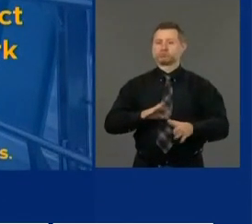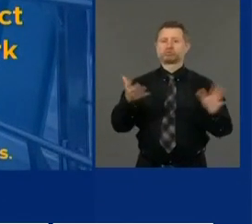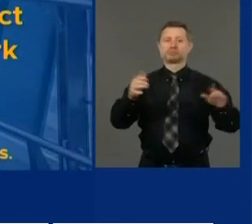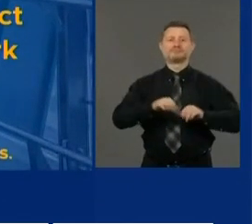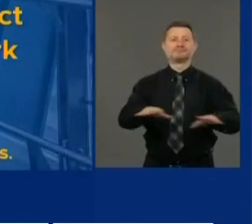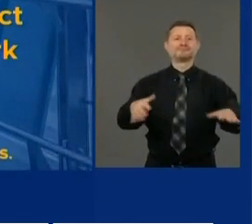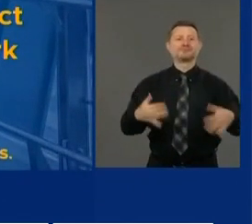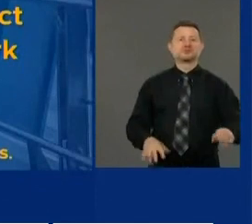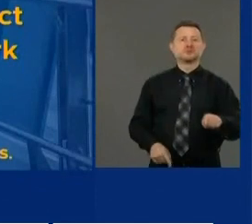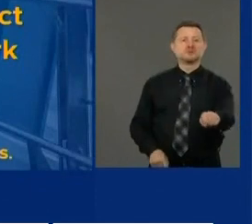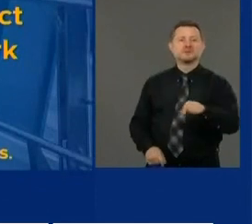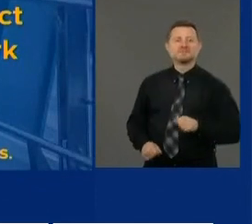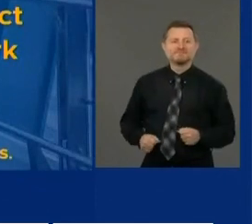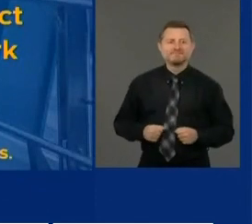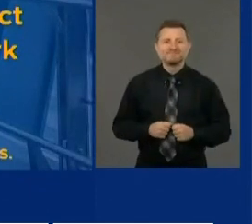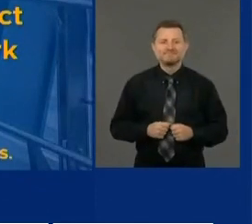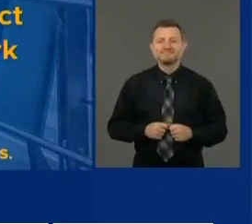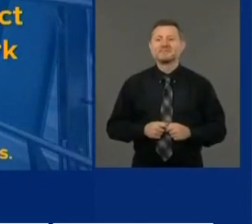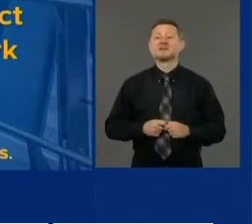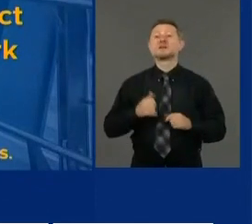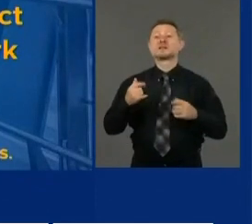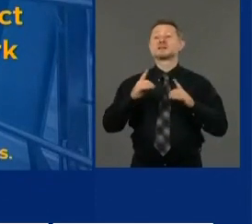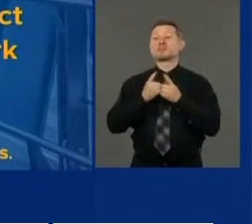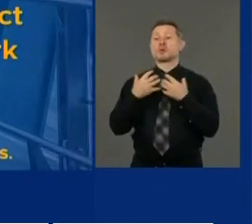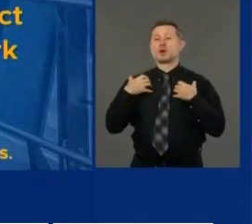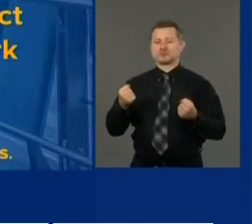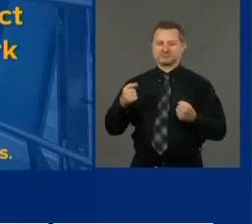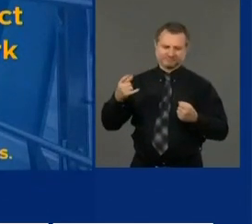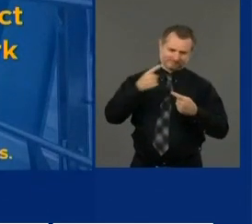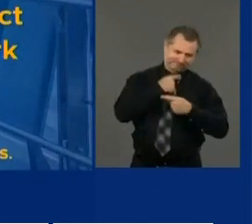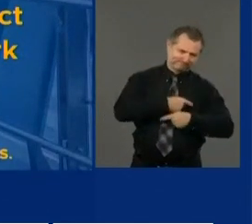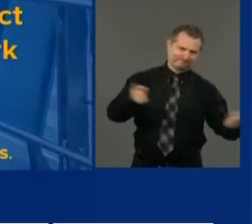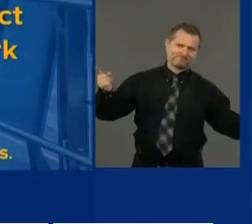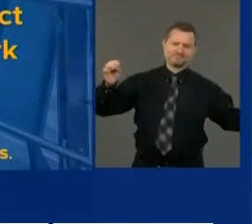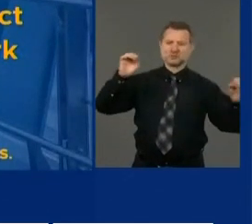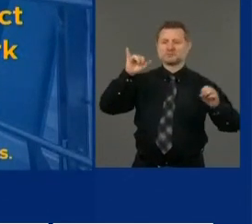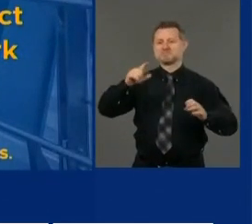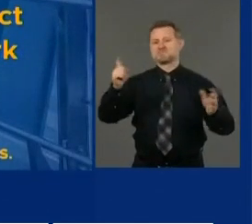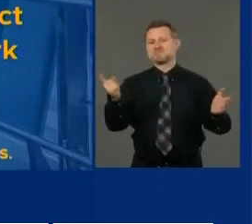OUTBREAKS, WE ARE SEEING IT IN RENSSELAER COUNTY WHERE PEOPLE CAME UP FROM GEORGIA.